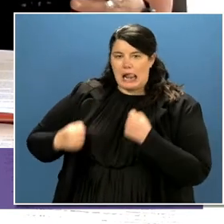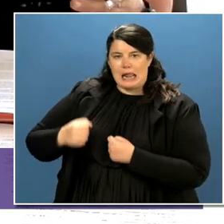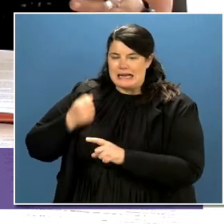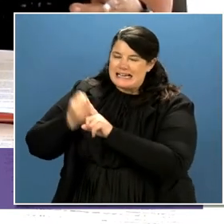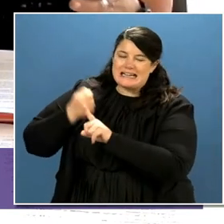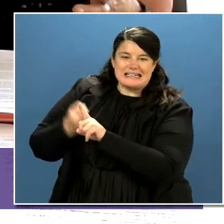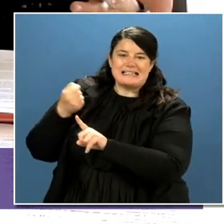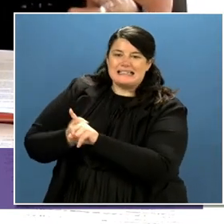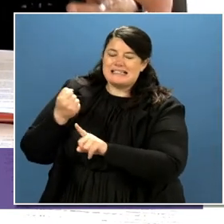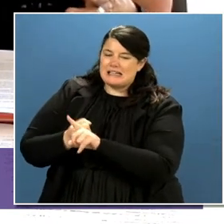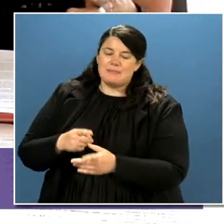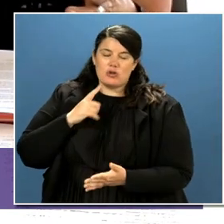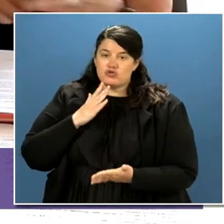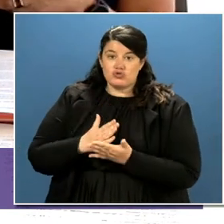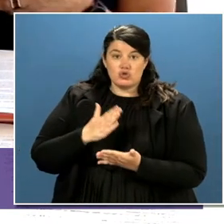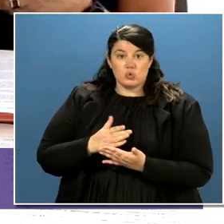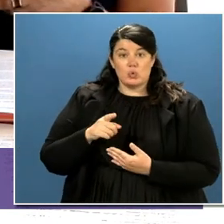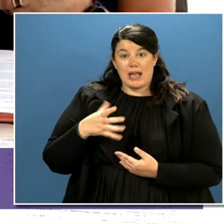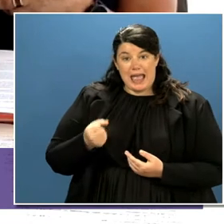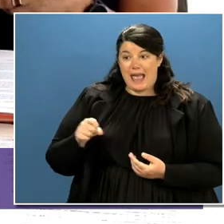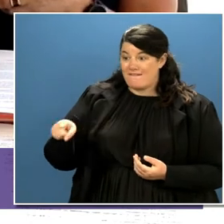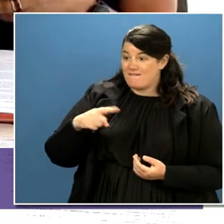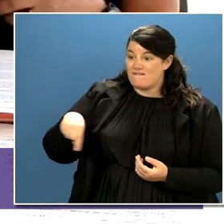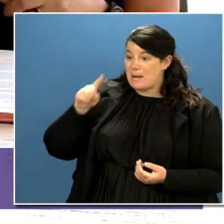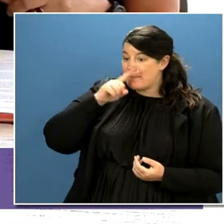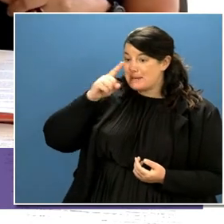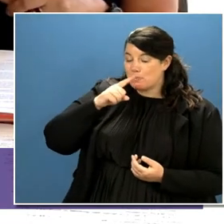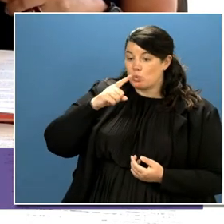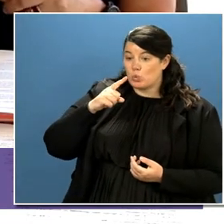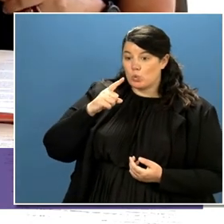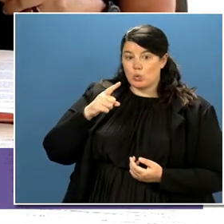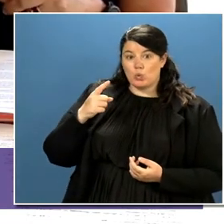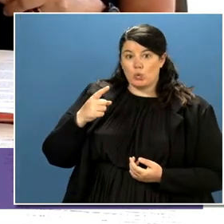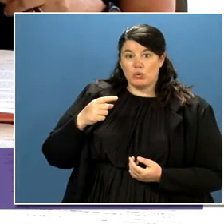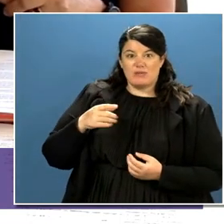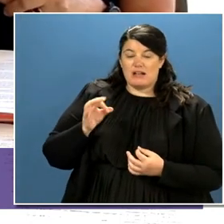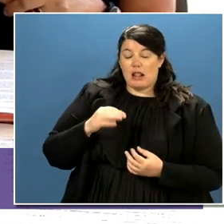But there are few people who would be as persistent, if you like, on trying to